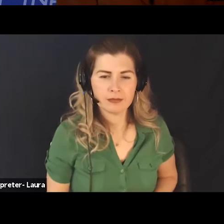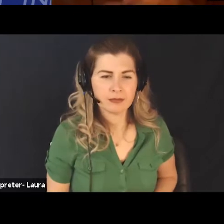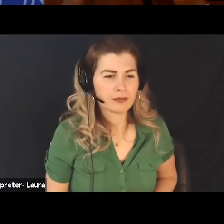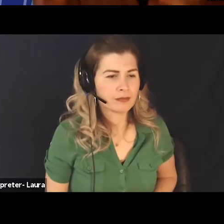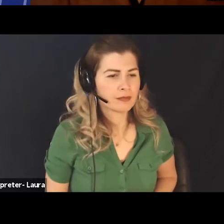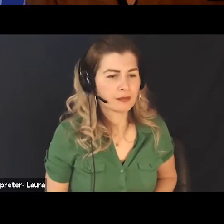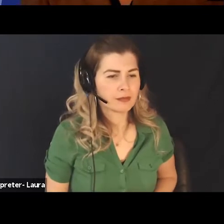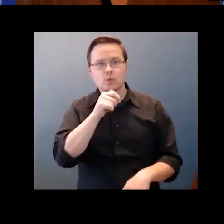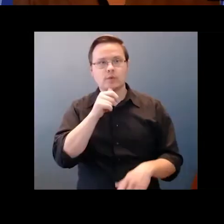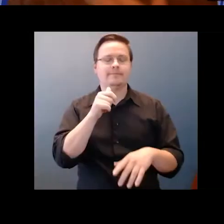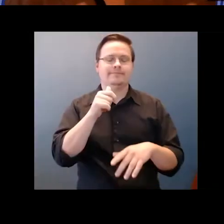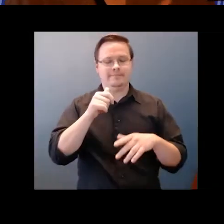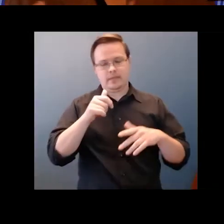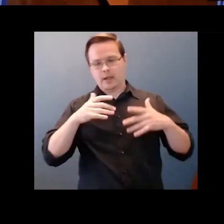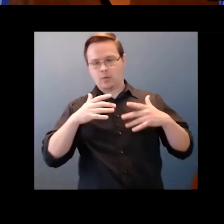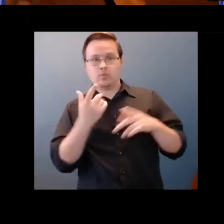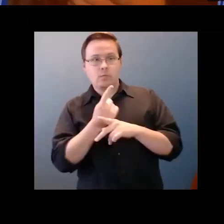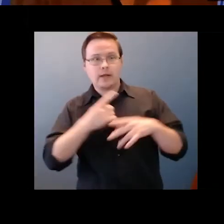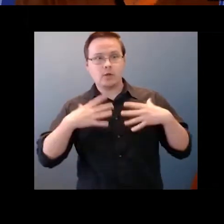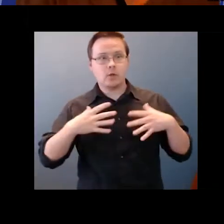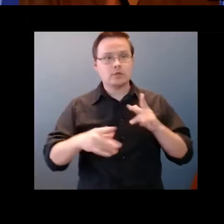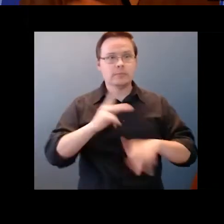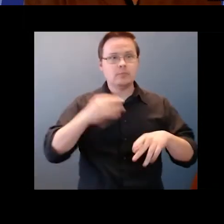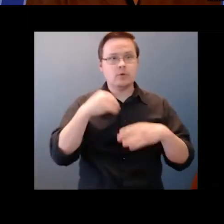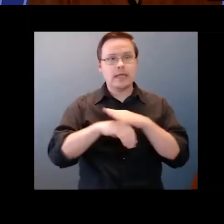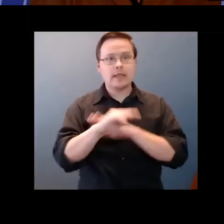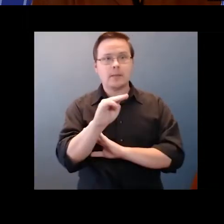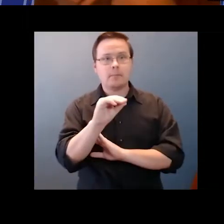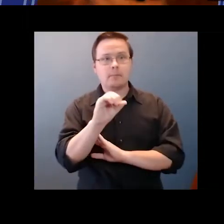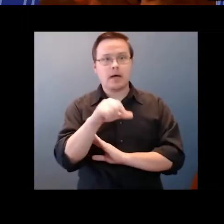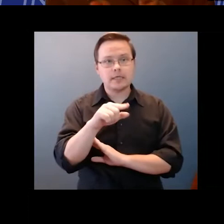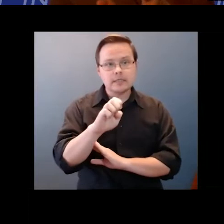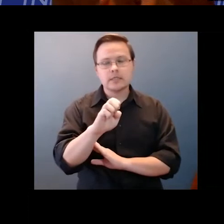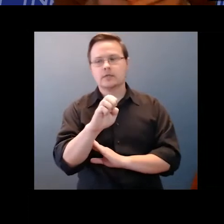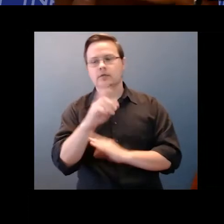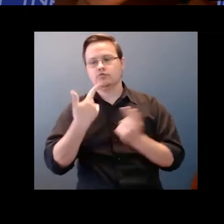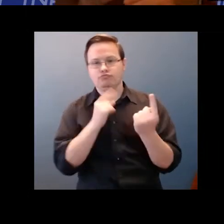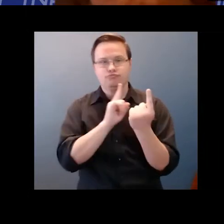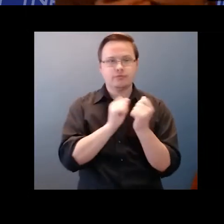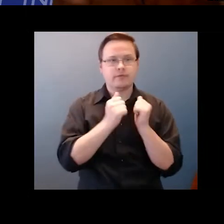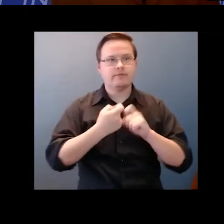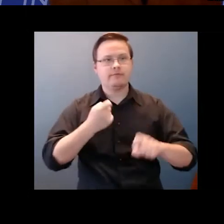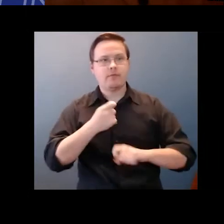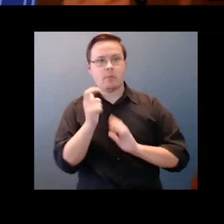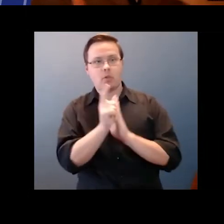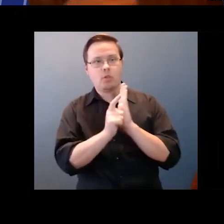people in the mosque with sometimes people who come into the mosque from law enforcement with sometimes try to radicalize people in